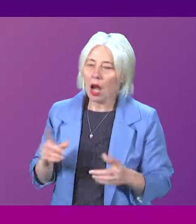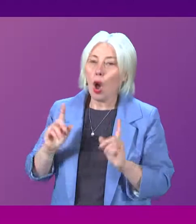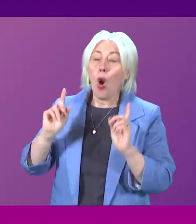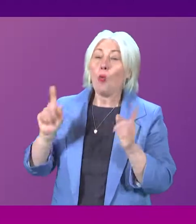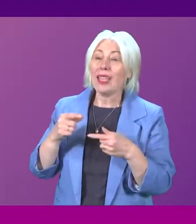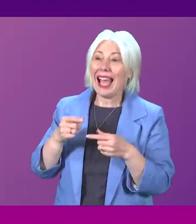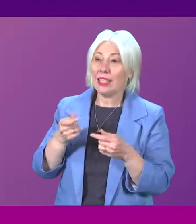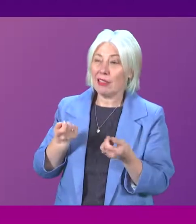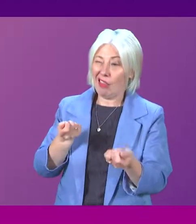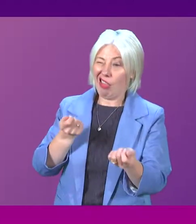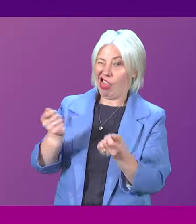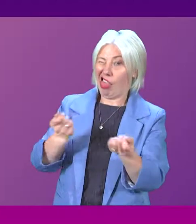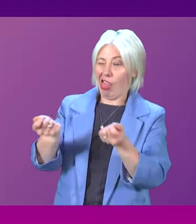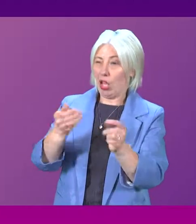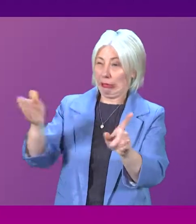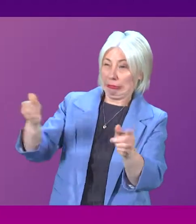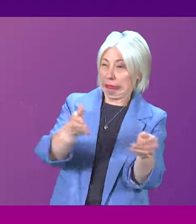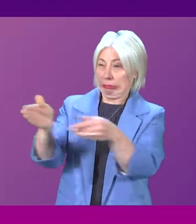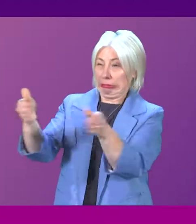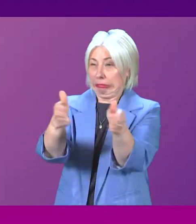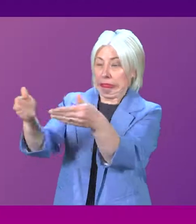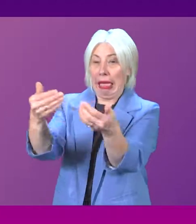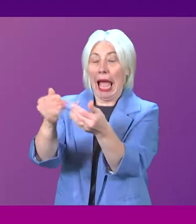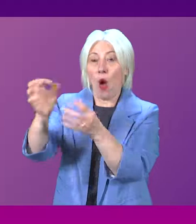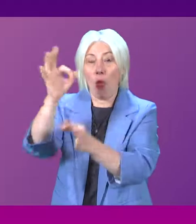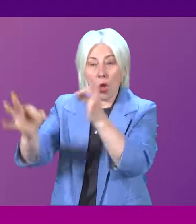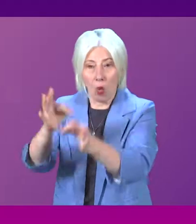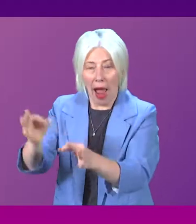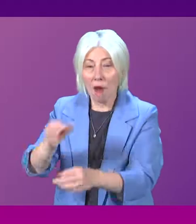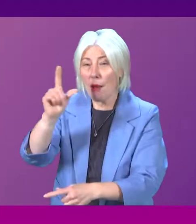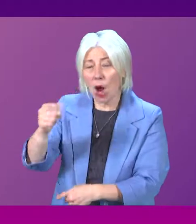inquiry, does he share my desire to see some kind of interim report to at least answer